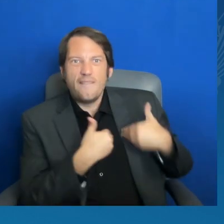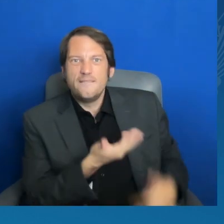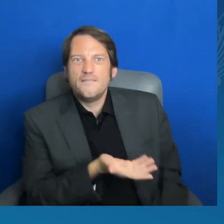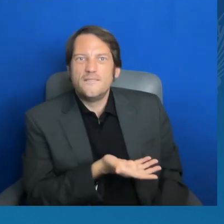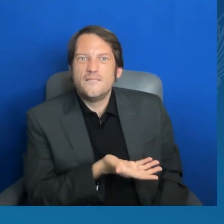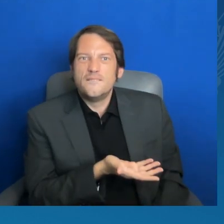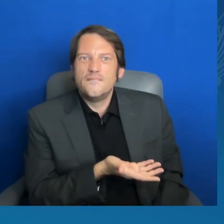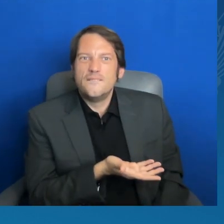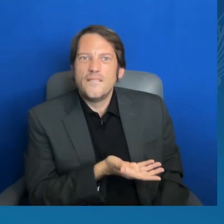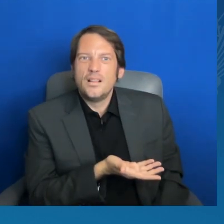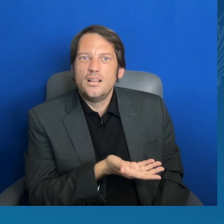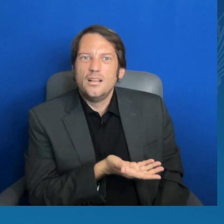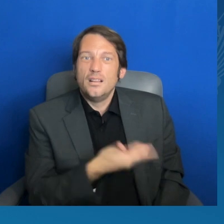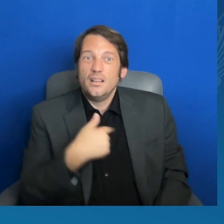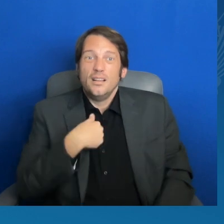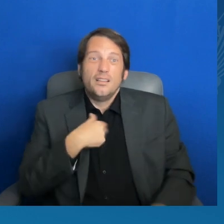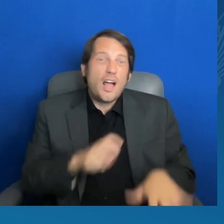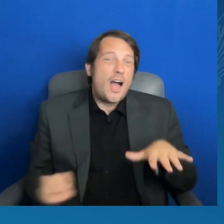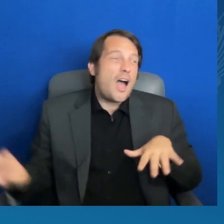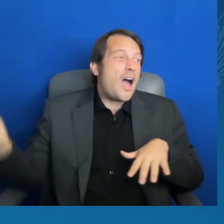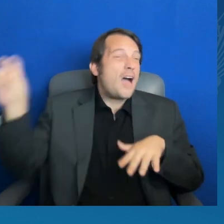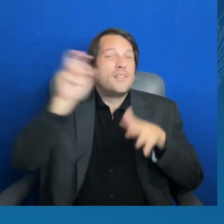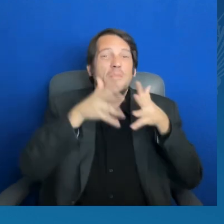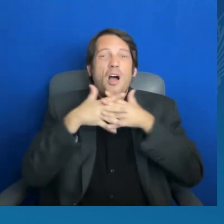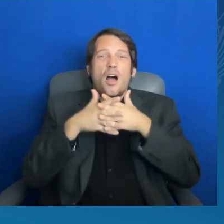all of the people I've sat with.